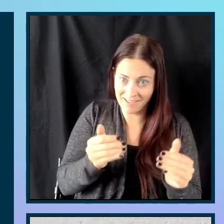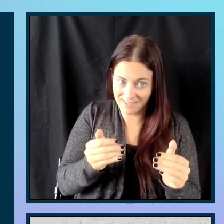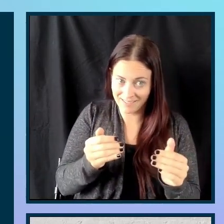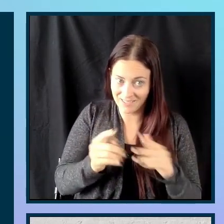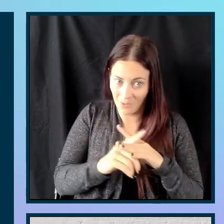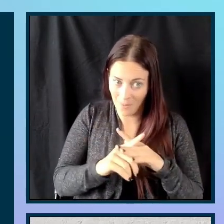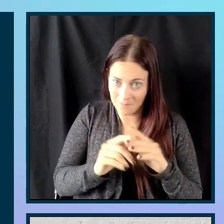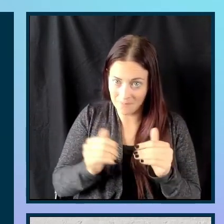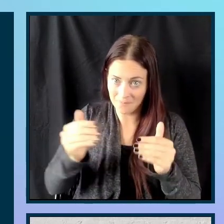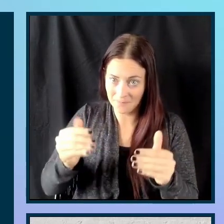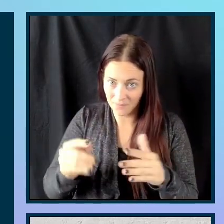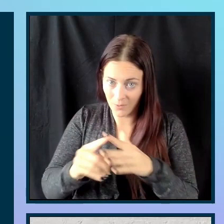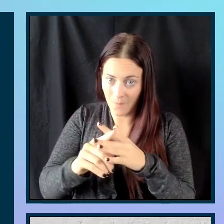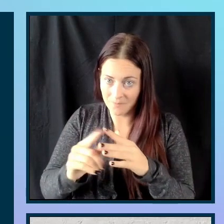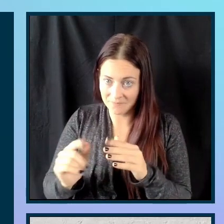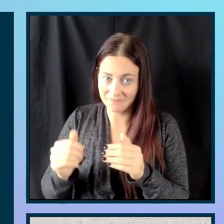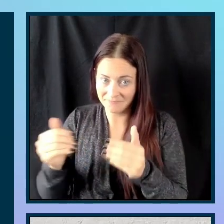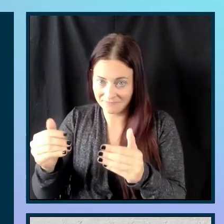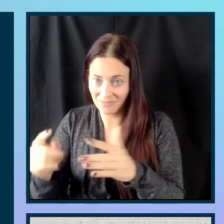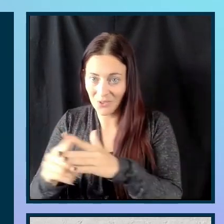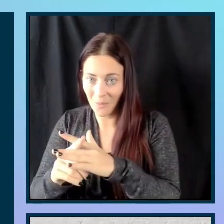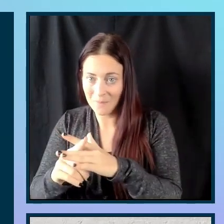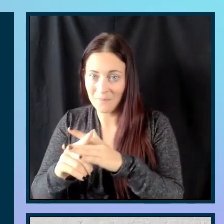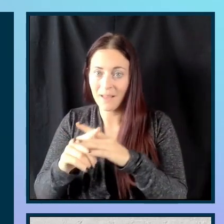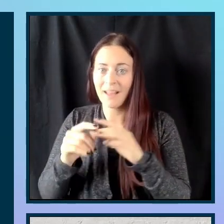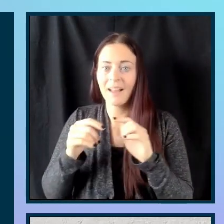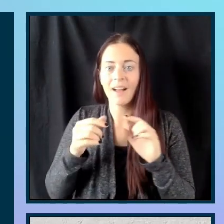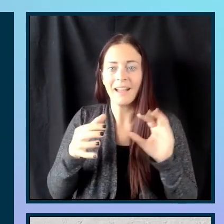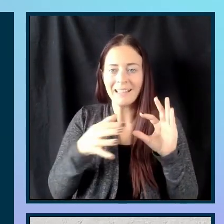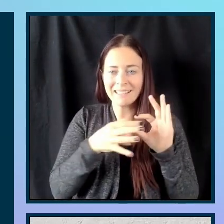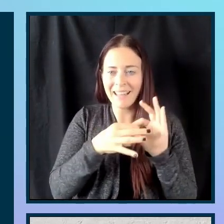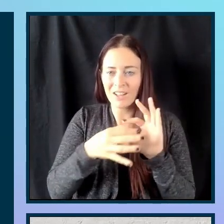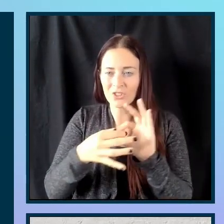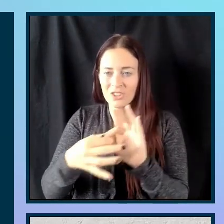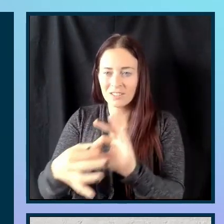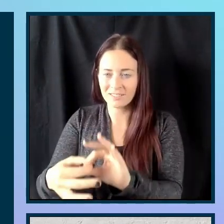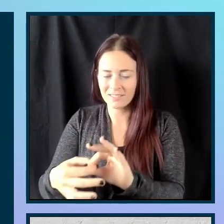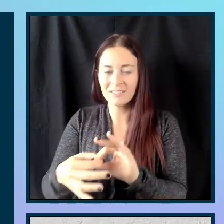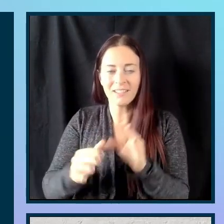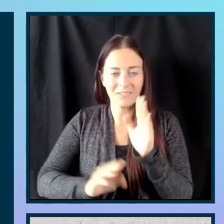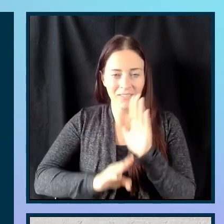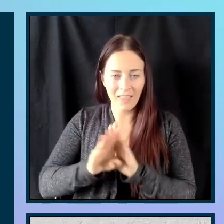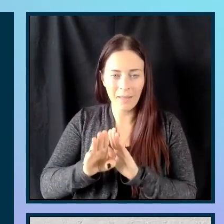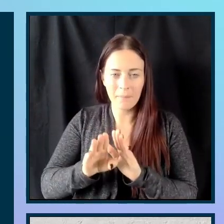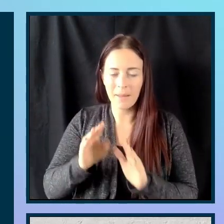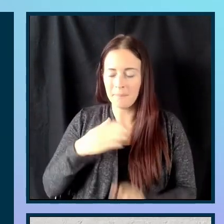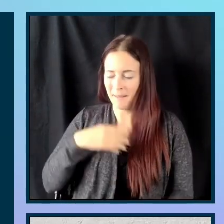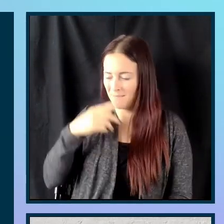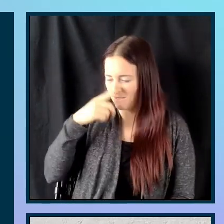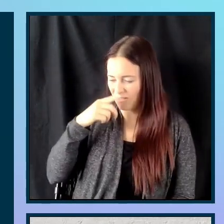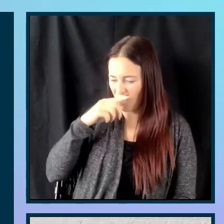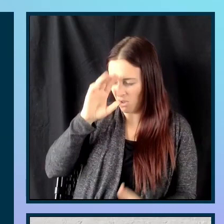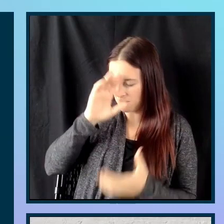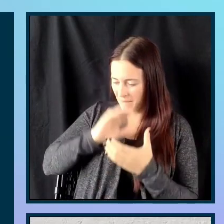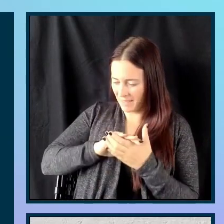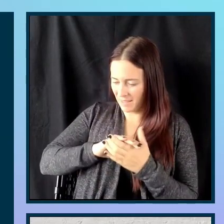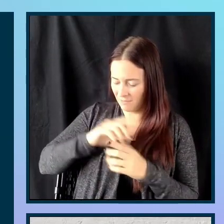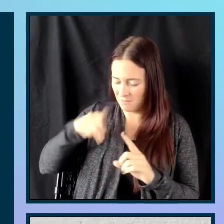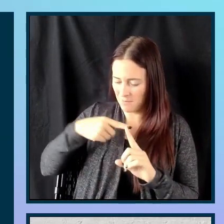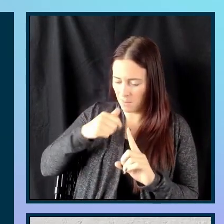the next connection and the next opportunity to deny a false belief, which empowered me to make the next bit of impact.